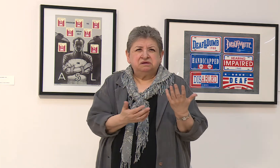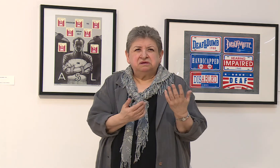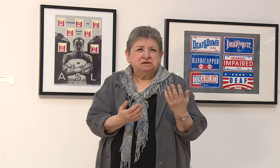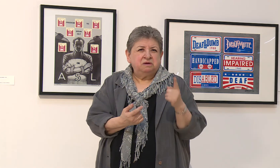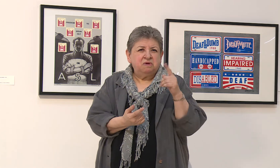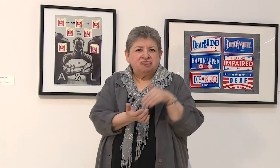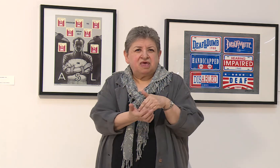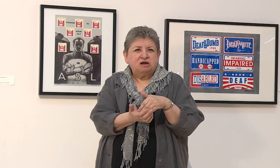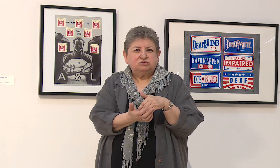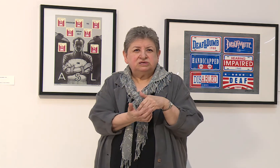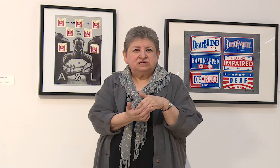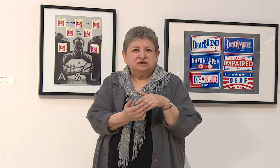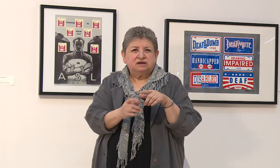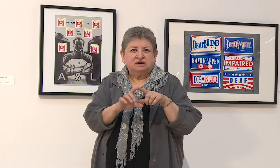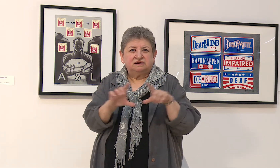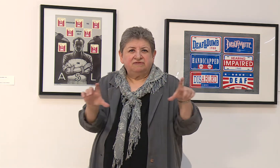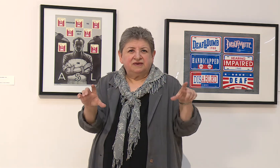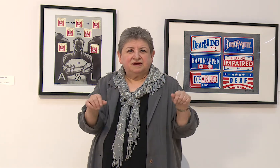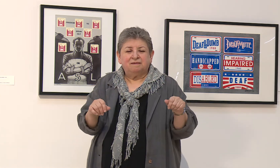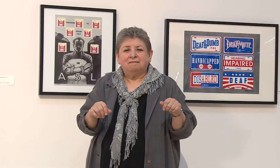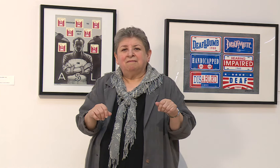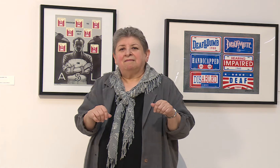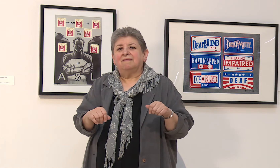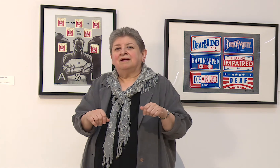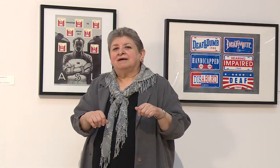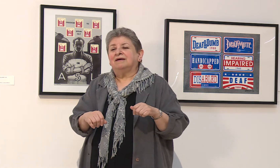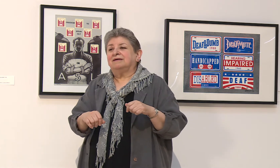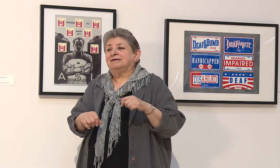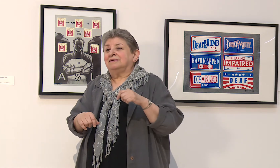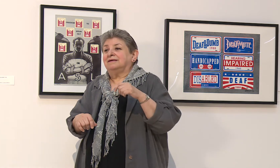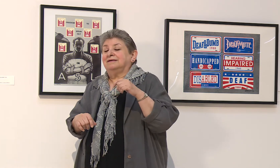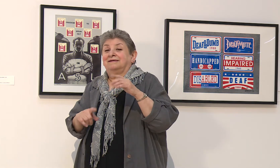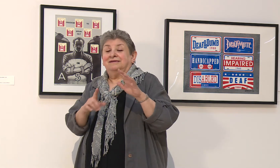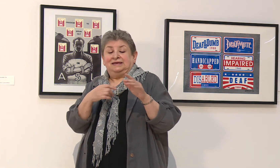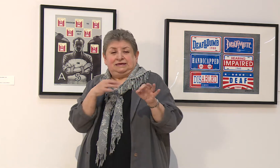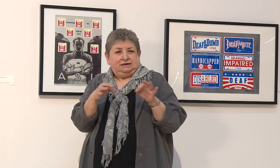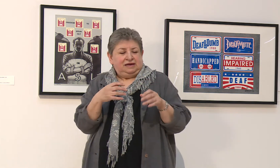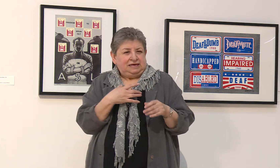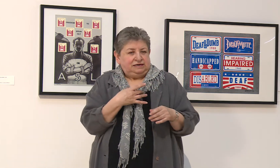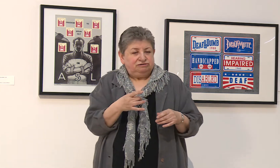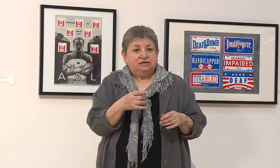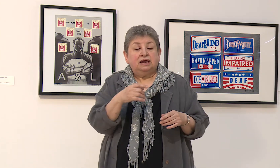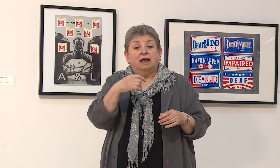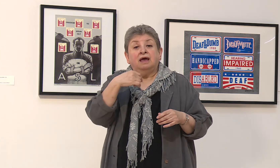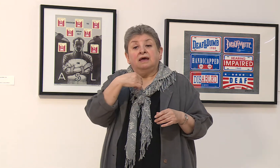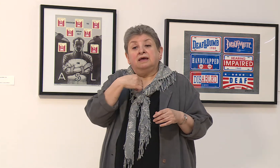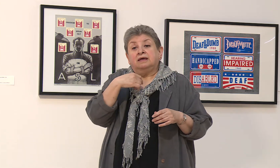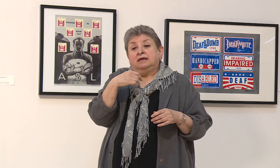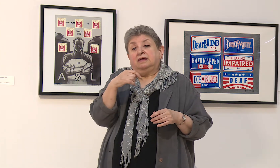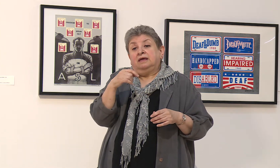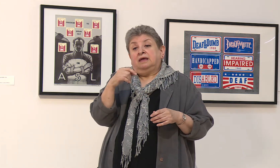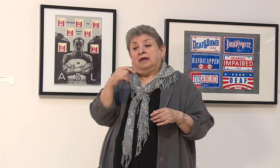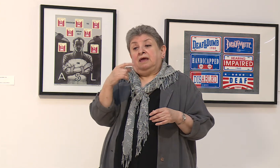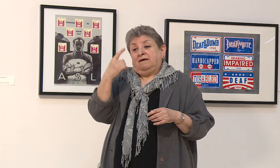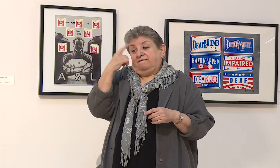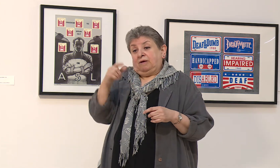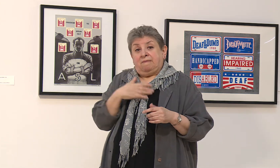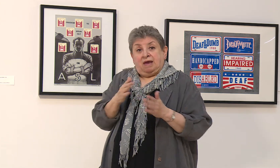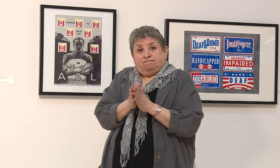I think I did about 1,000 different envelopes. Now, what's interesting was that for my book,